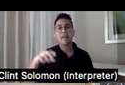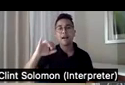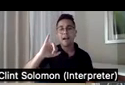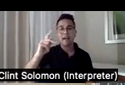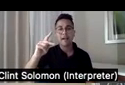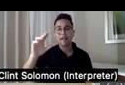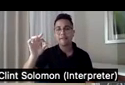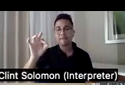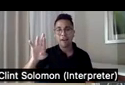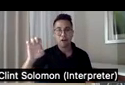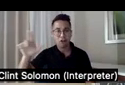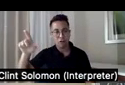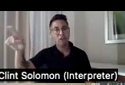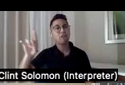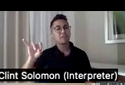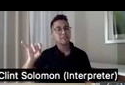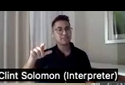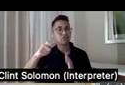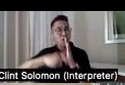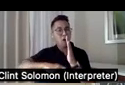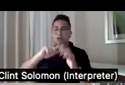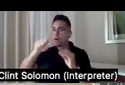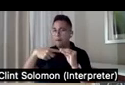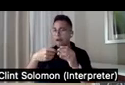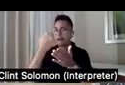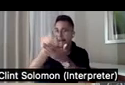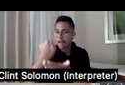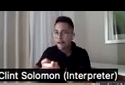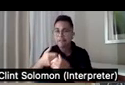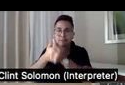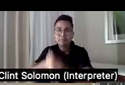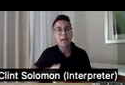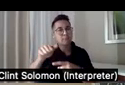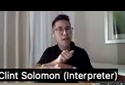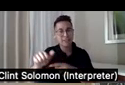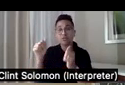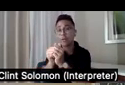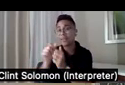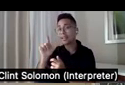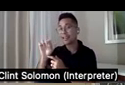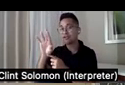did an article also on evidence-based practices in literacy but that would be literacy more broadly